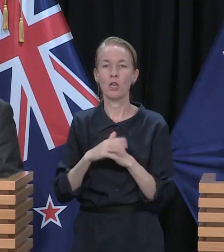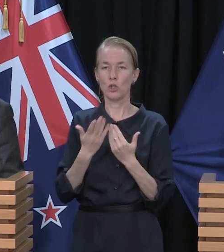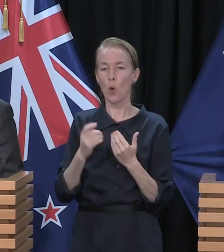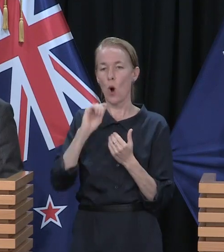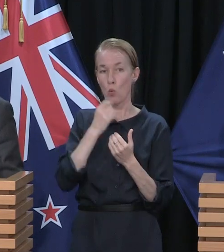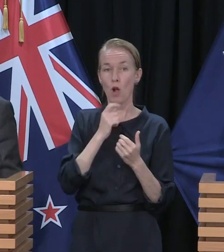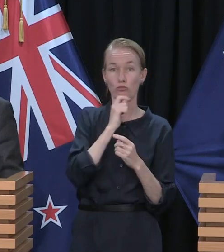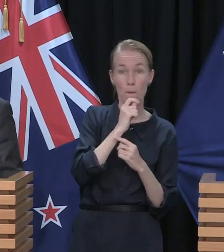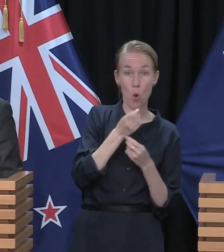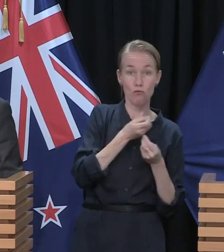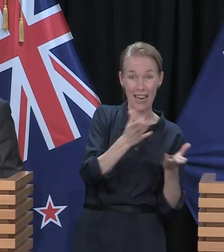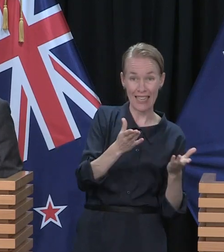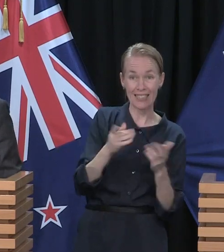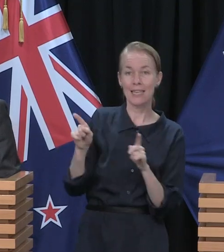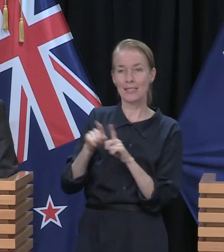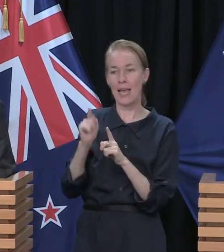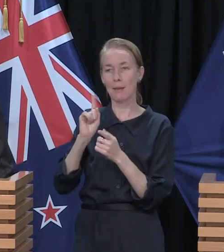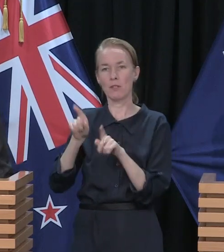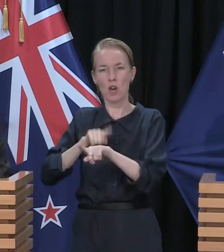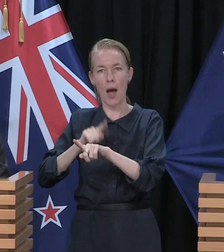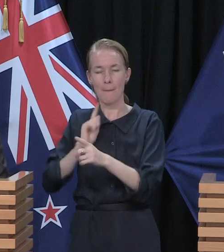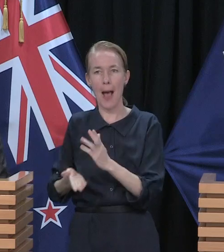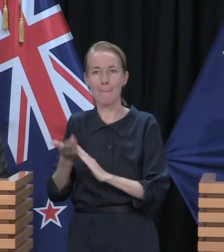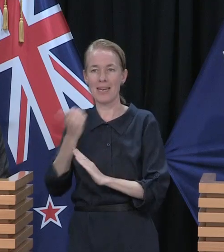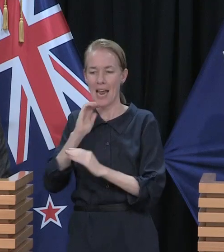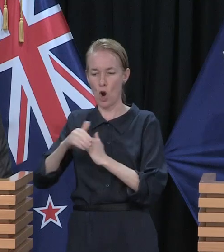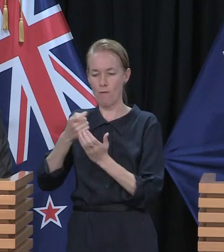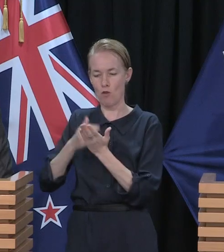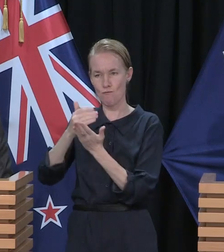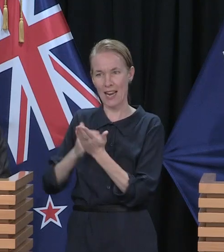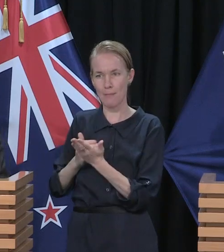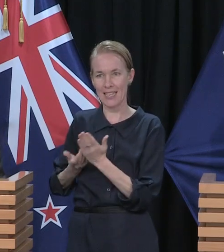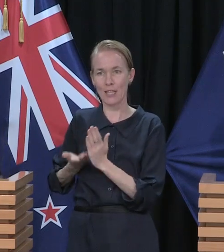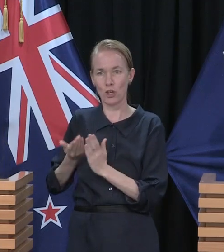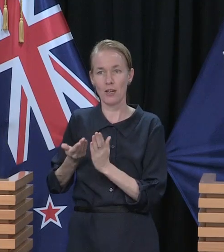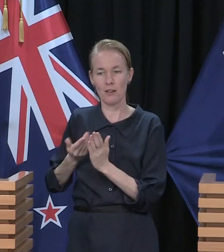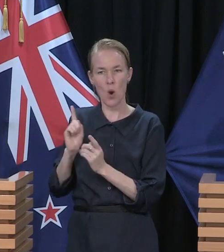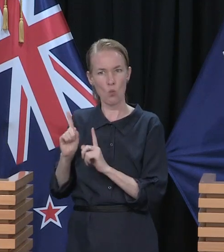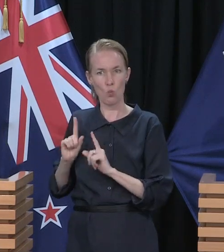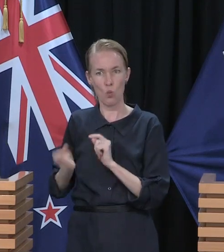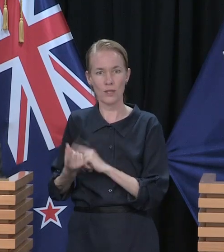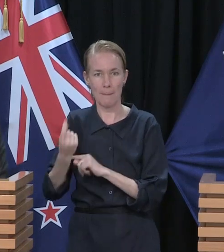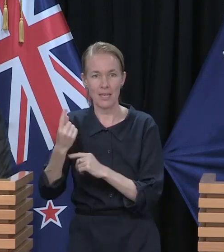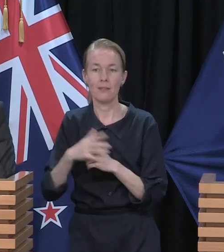able to provide an update on those subsequent recommendations at the same time as we release the report. Which I hope to do in the next